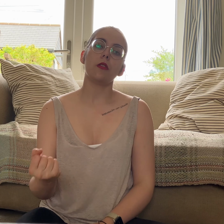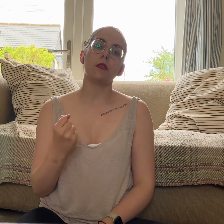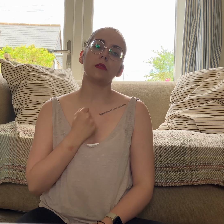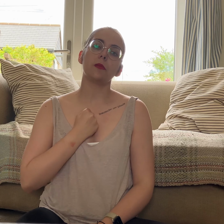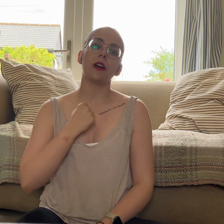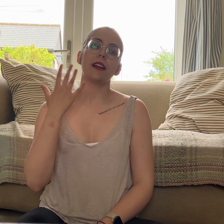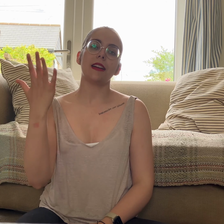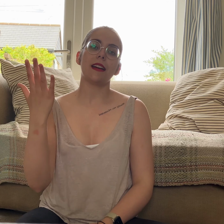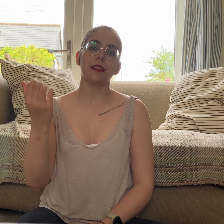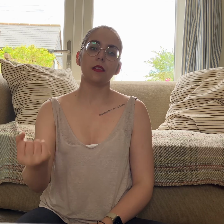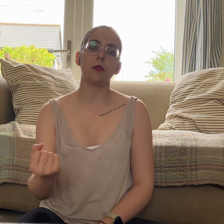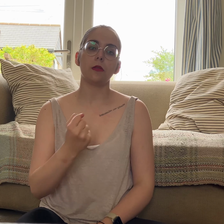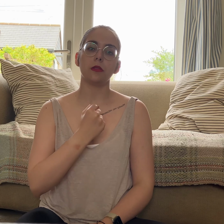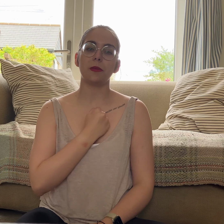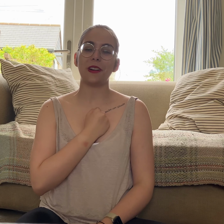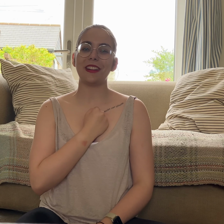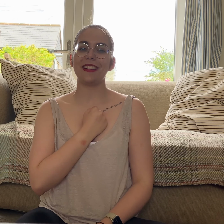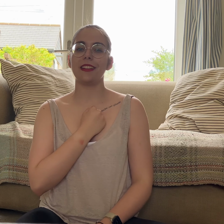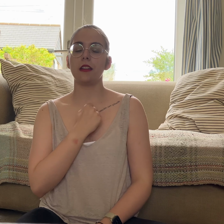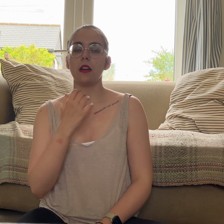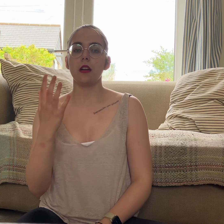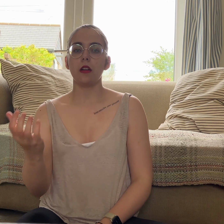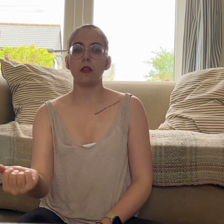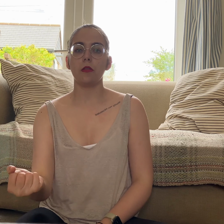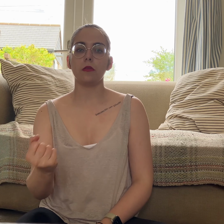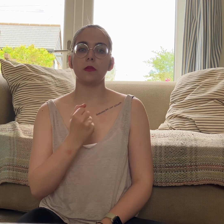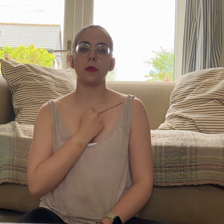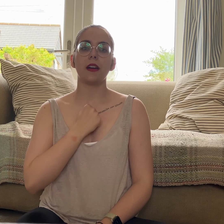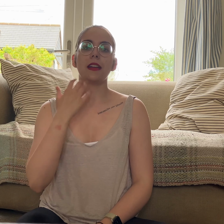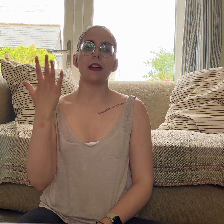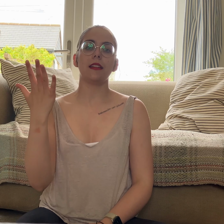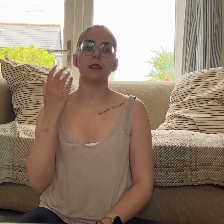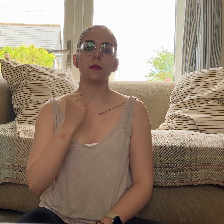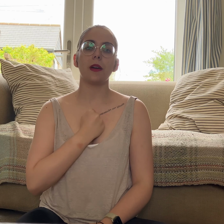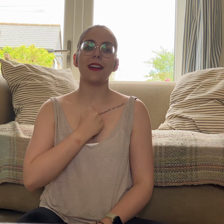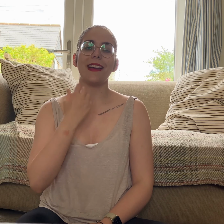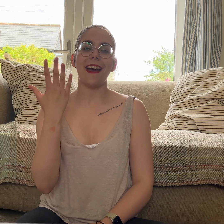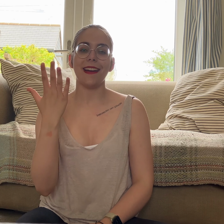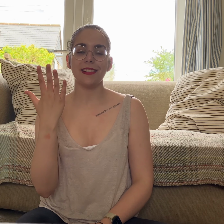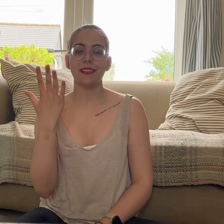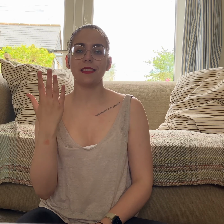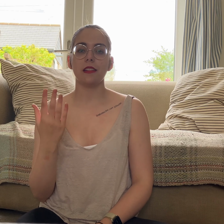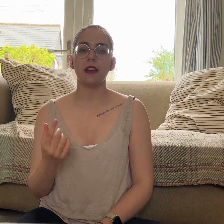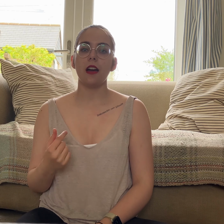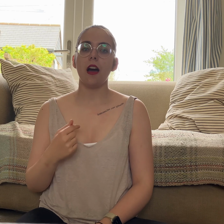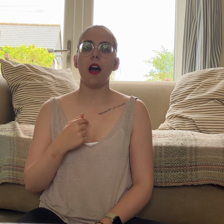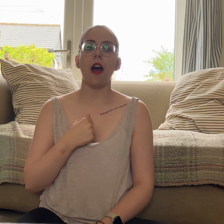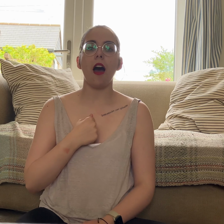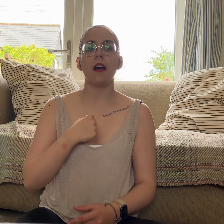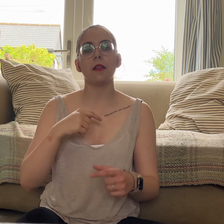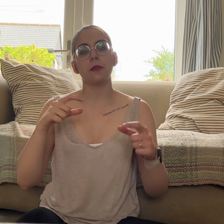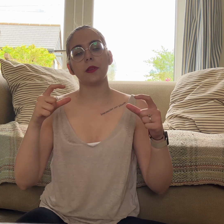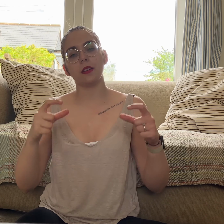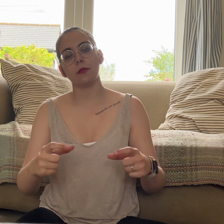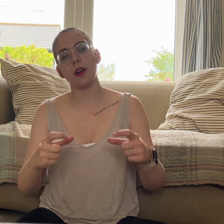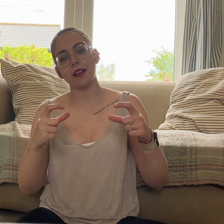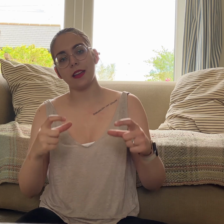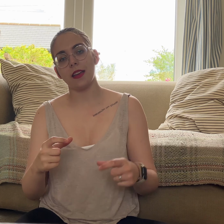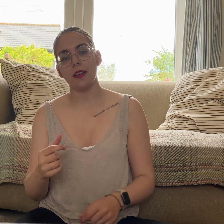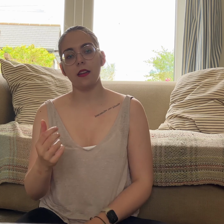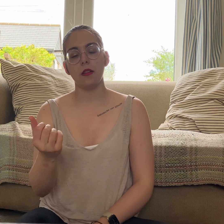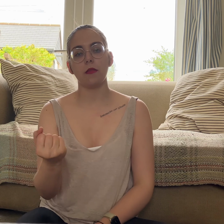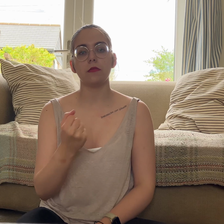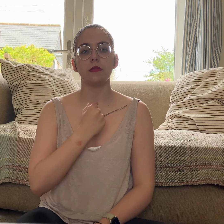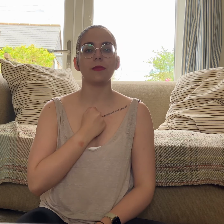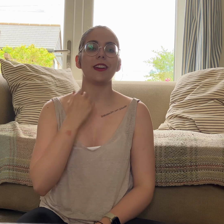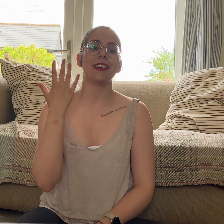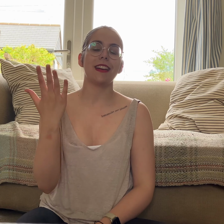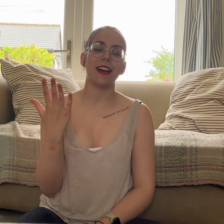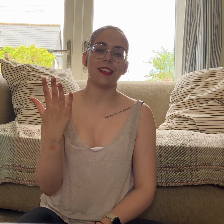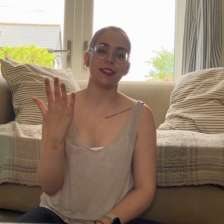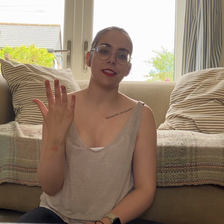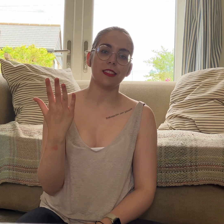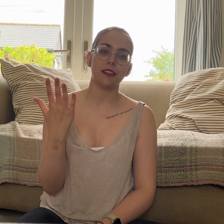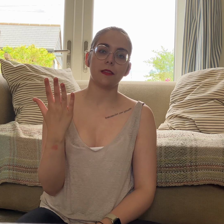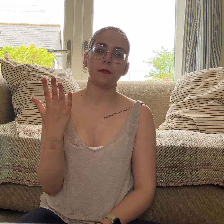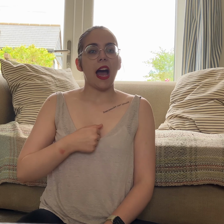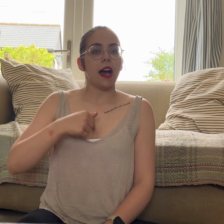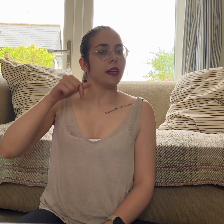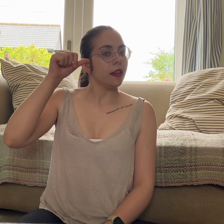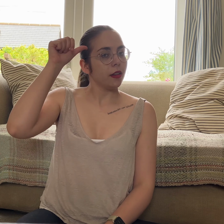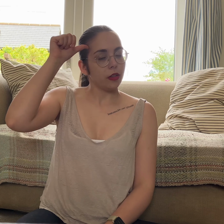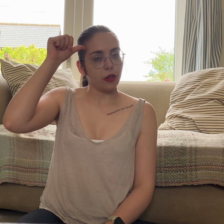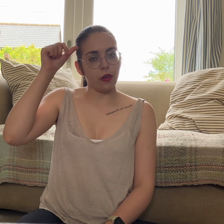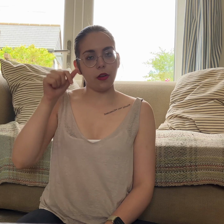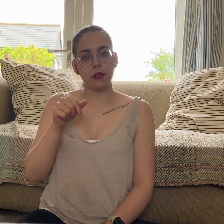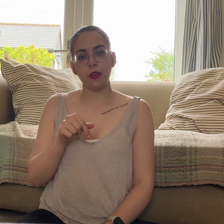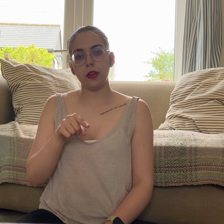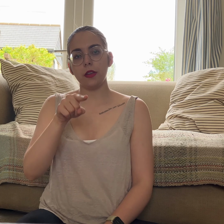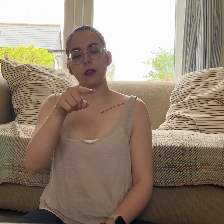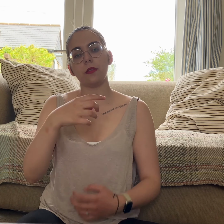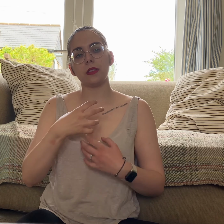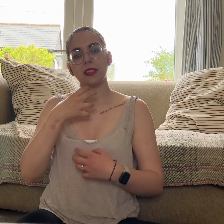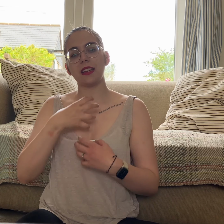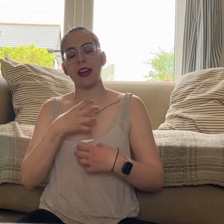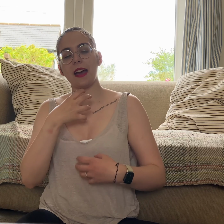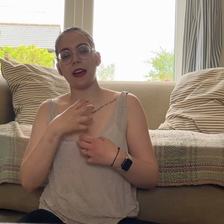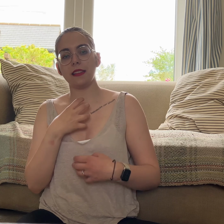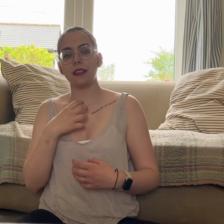Hold my hand, hold my. Hold my hand, my hand. I'll be right here, hold my hand. I know you're scared